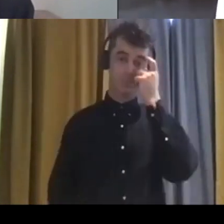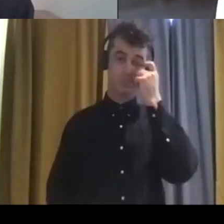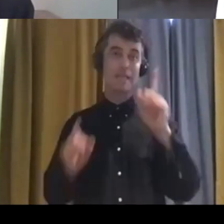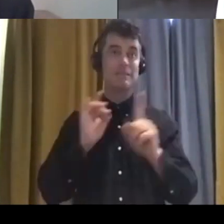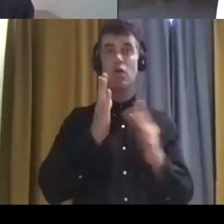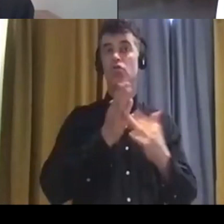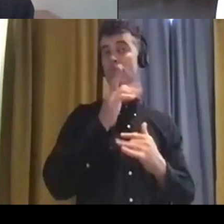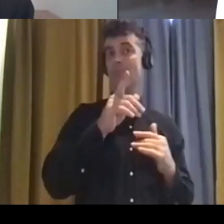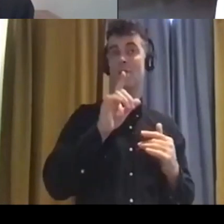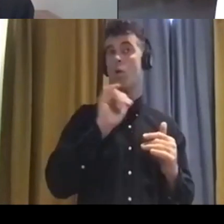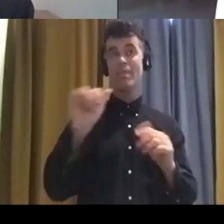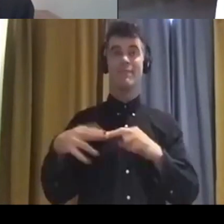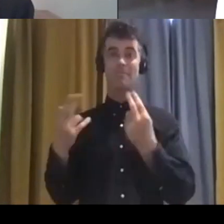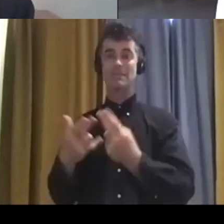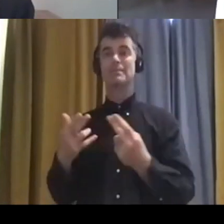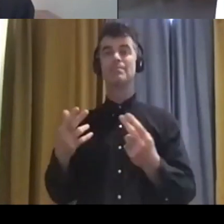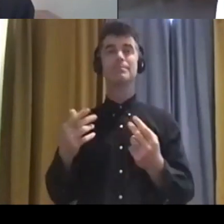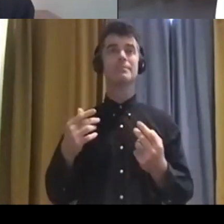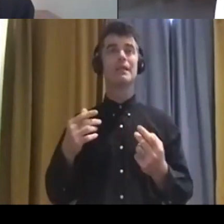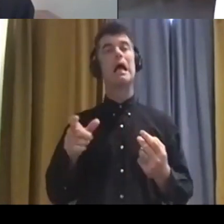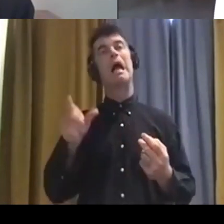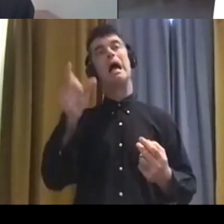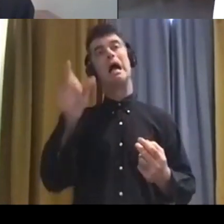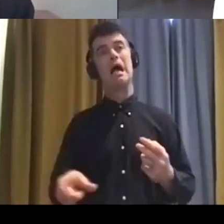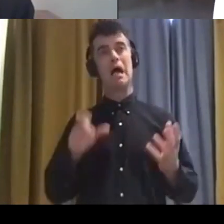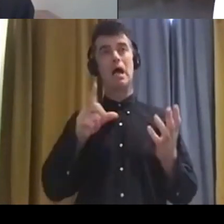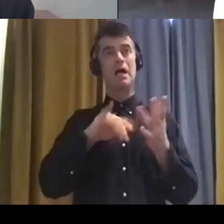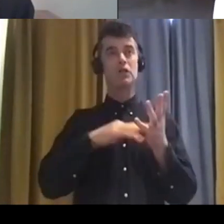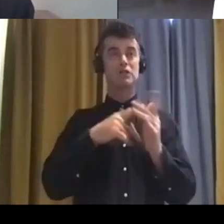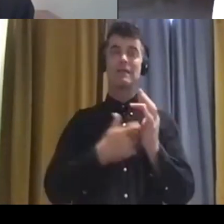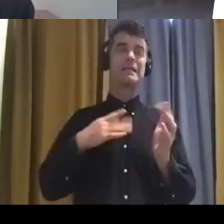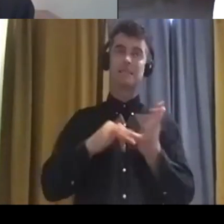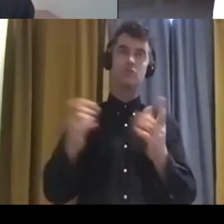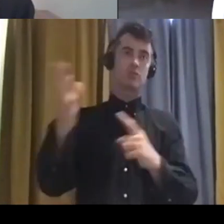their families and I think you know meeting customer needs is just critical. Brilliant.